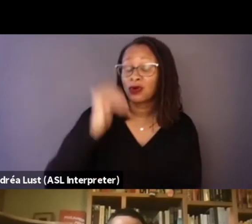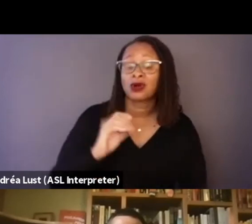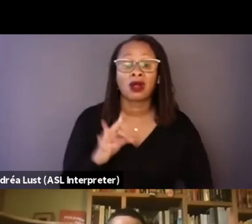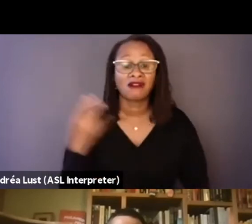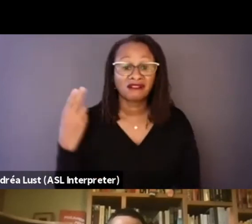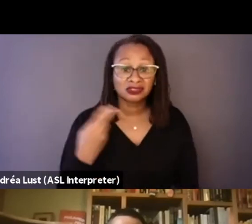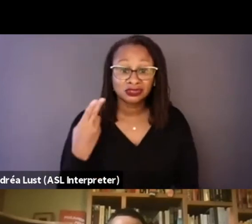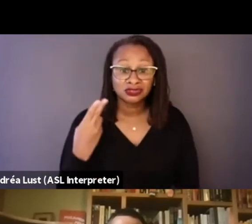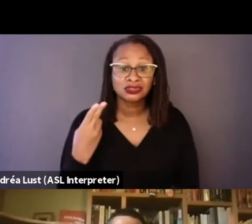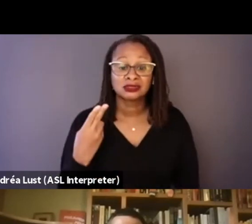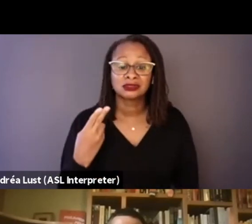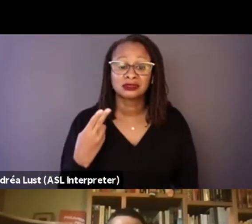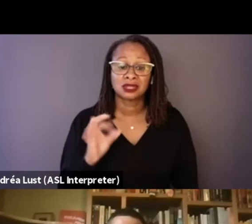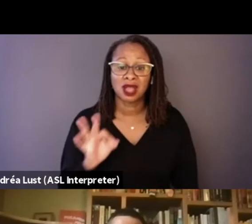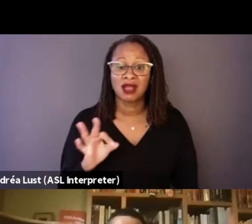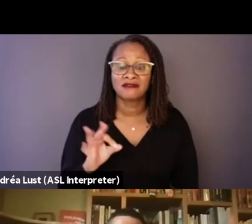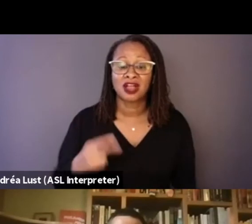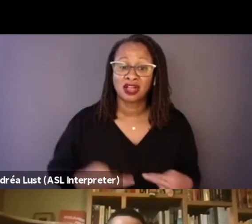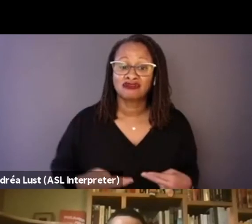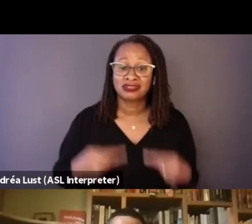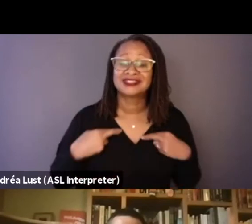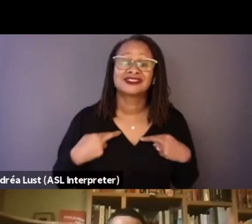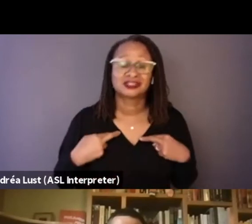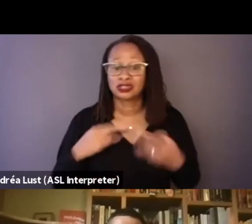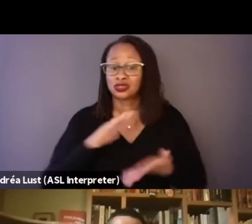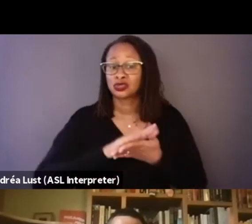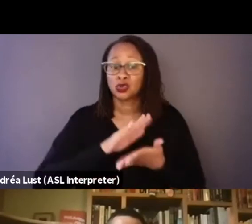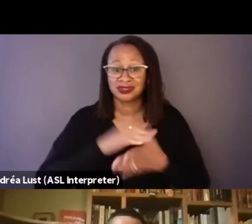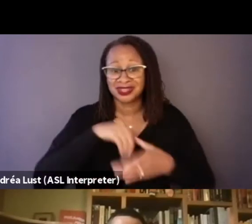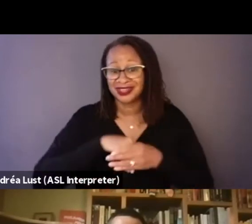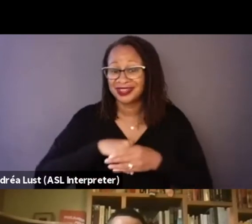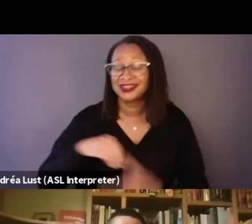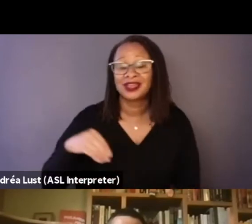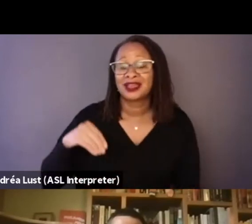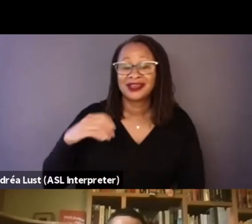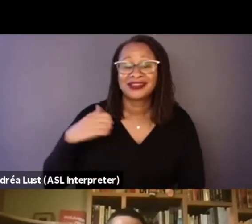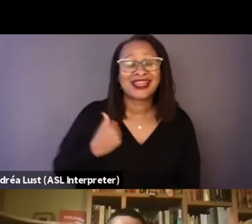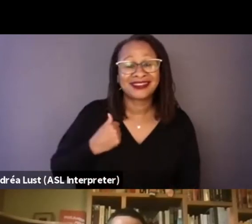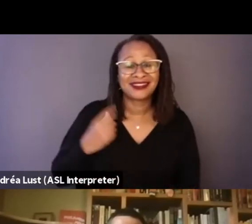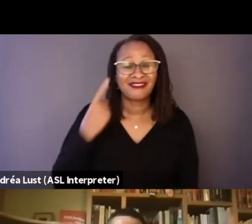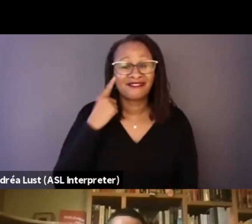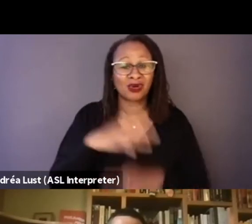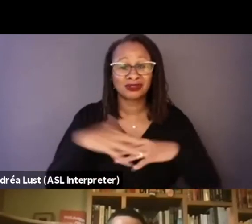of, they call them Residential Schools in Canada, or just Indian Boarding Schools,